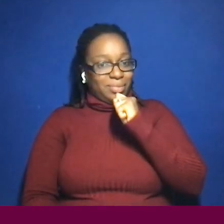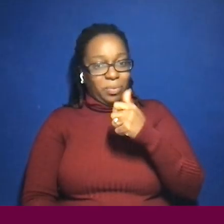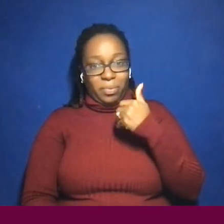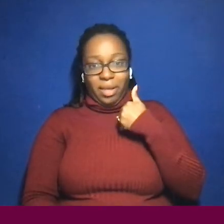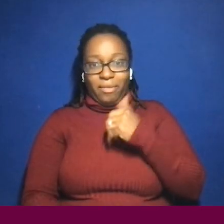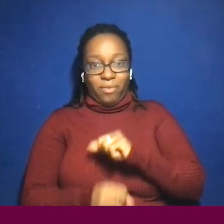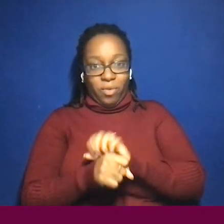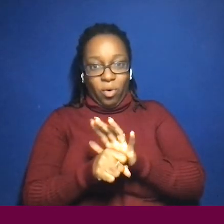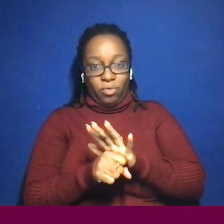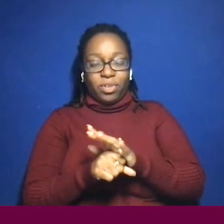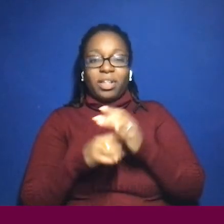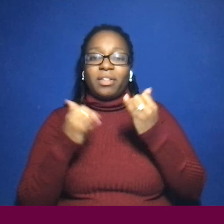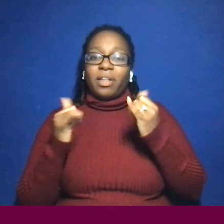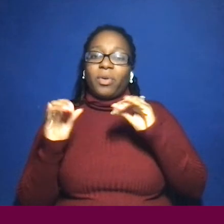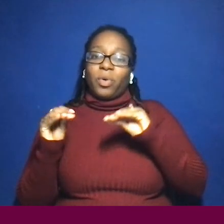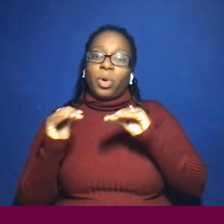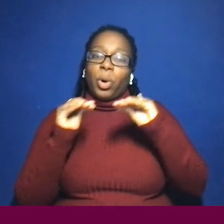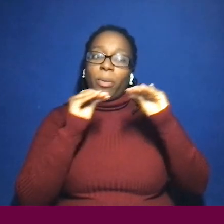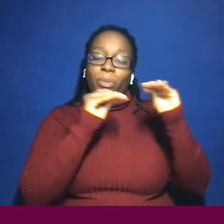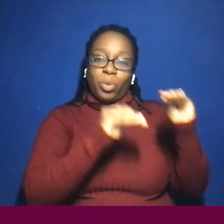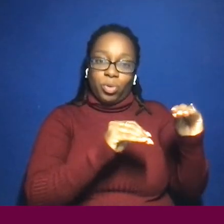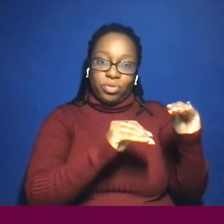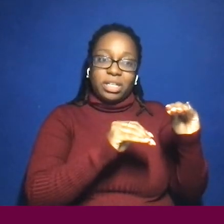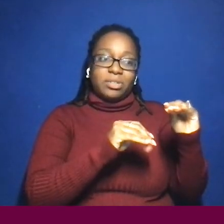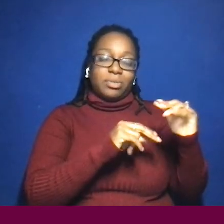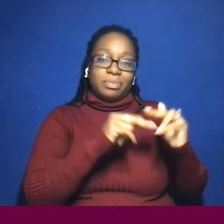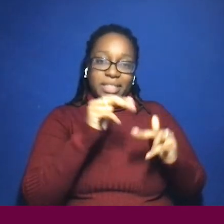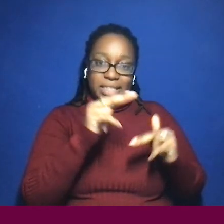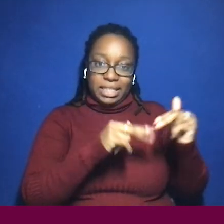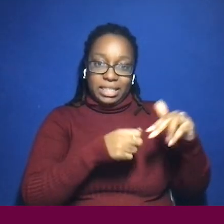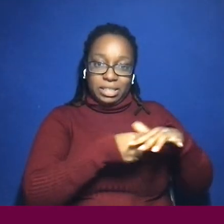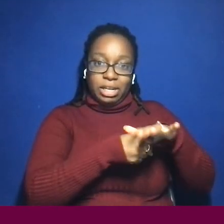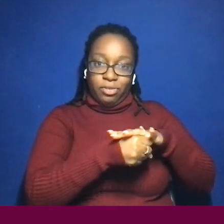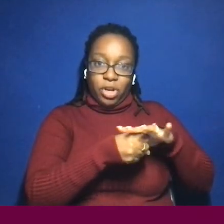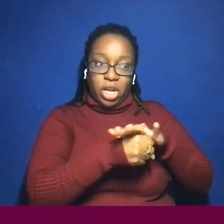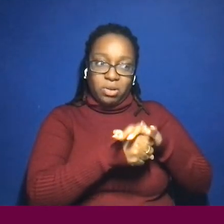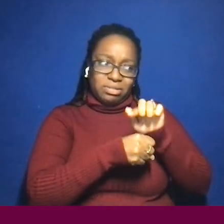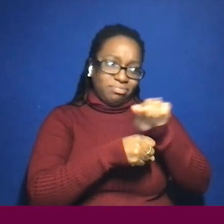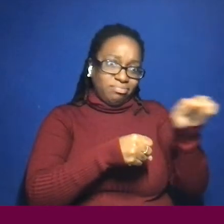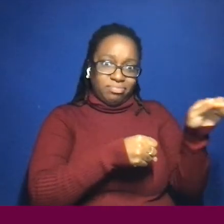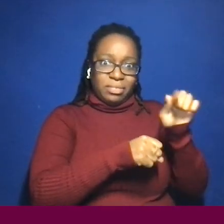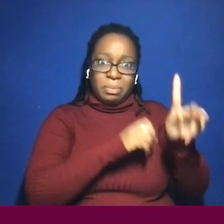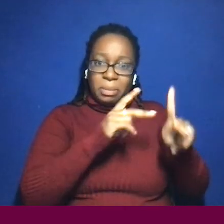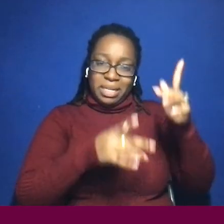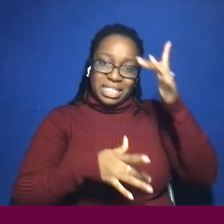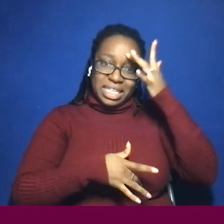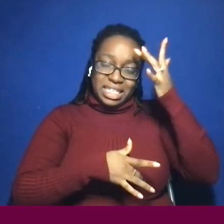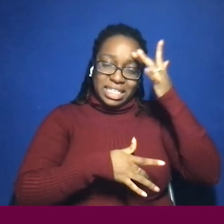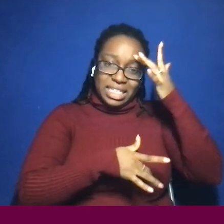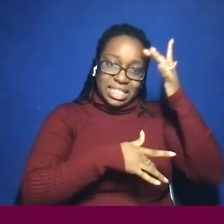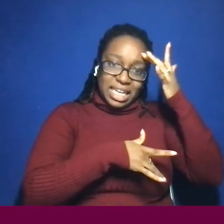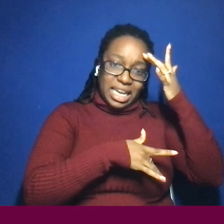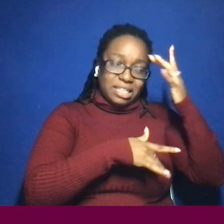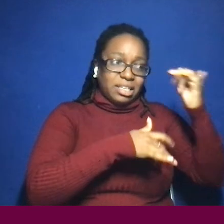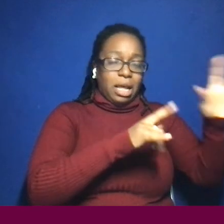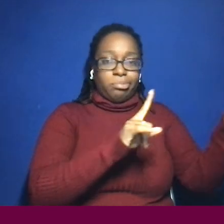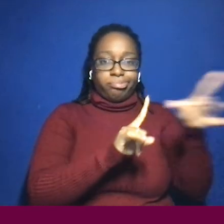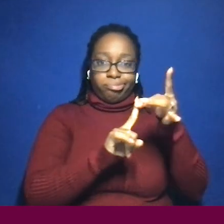COVID have been moved into facilities where lots of people are sick. And so that's made them sick.